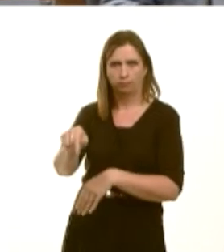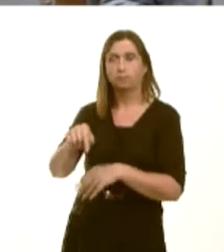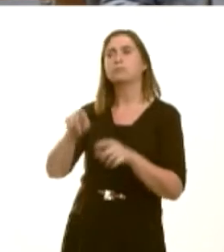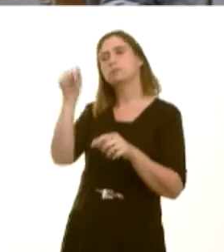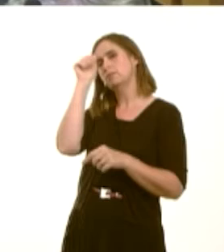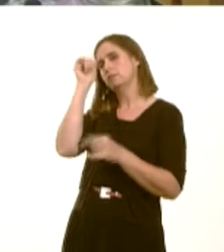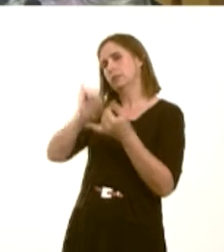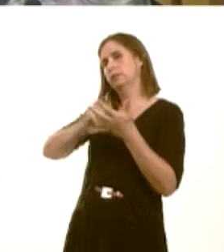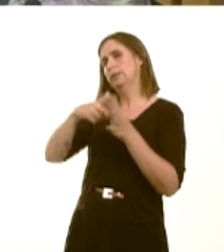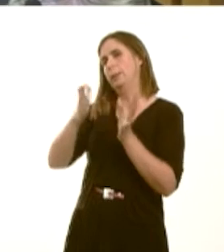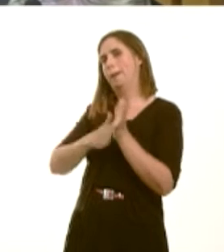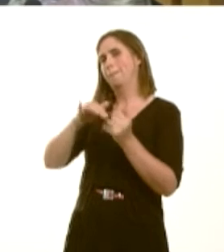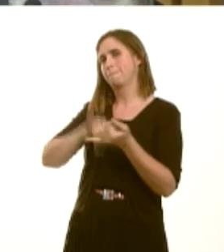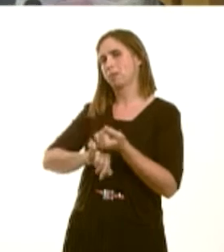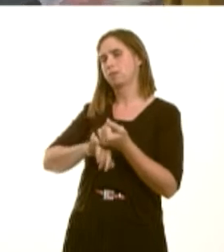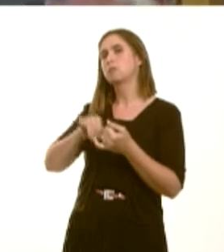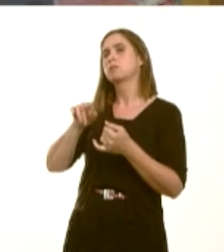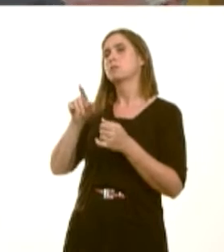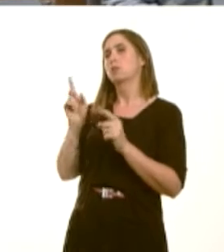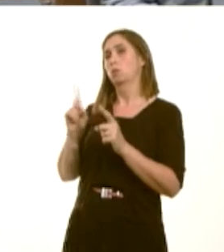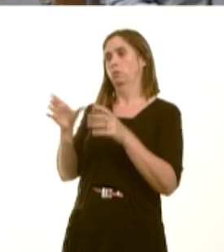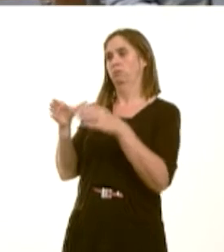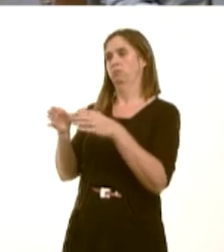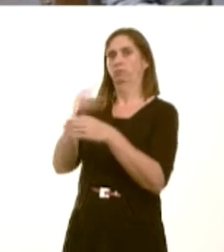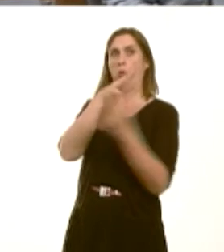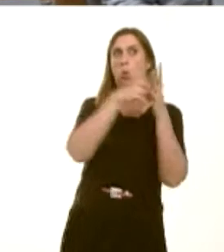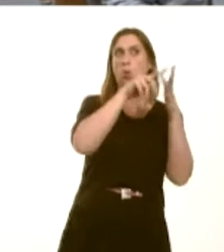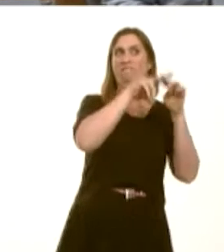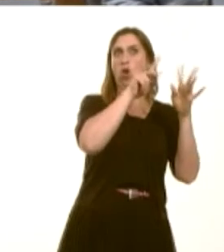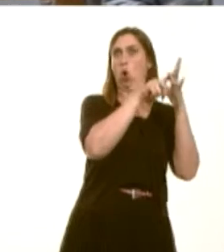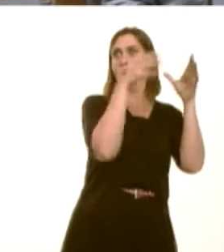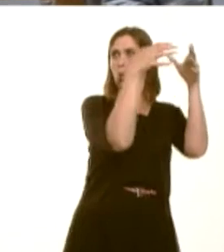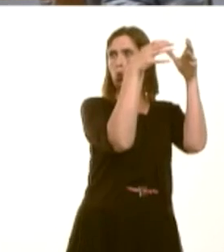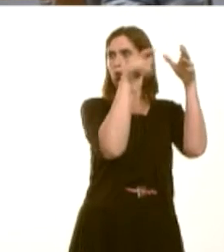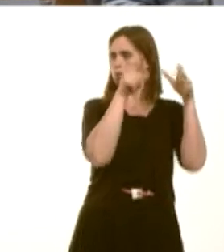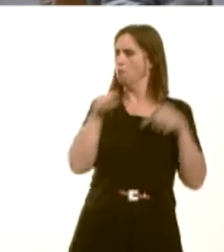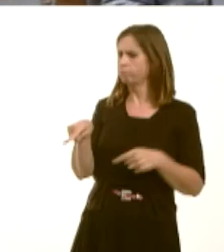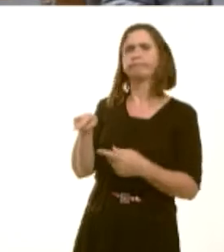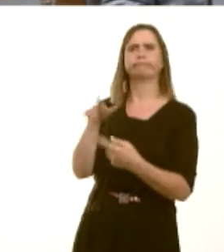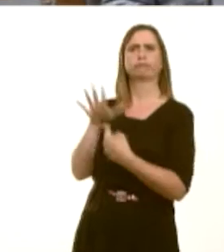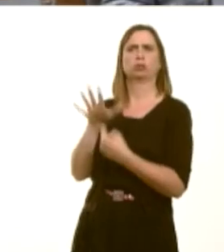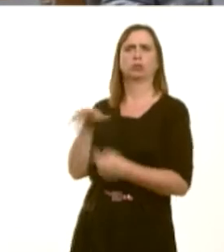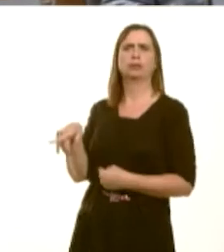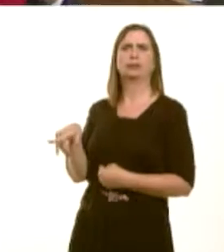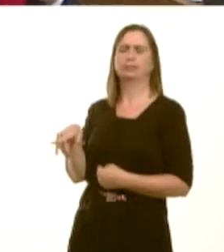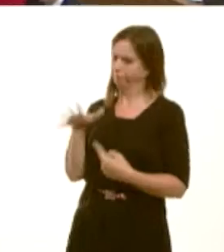is a priority for WEFO, and looks forward, of course, to ensuring that this is progressed, according to the business plan.